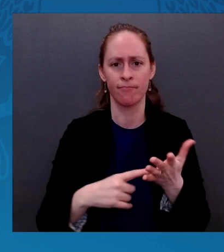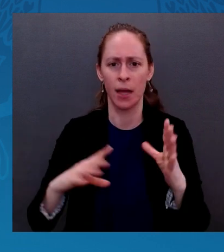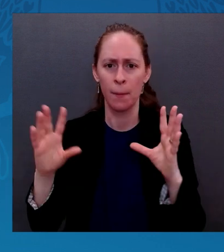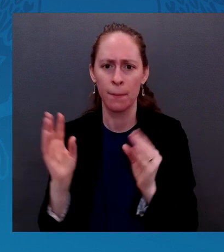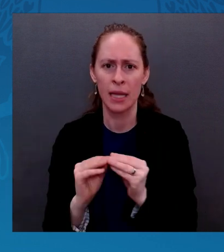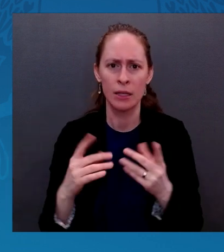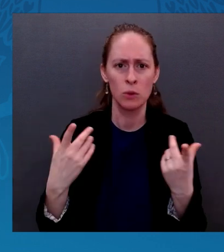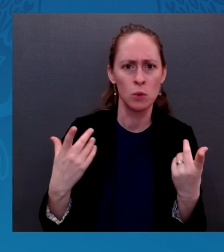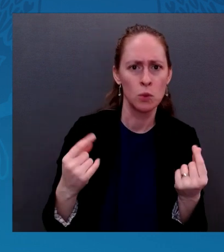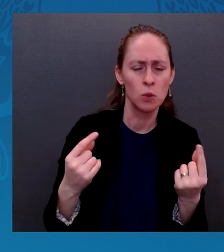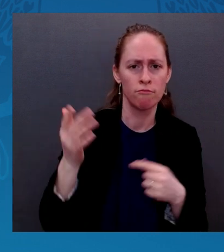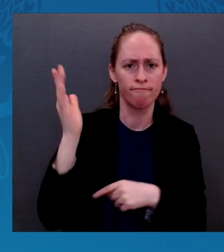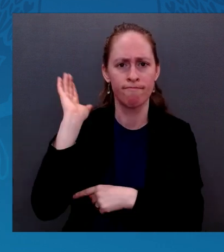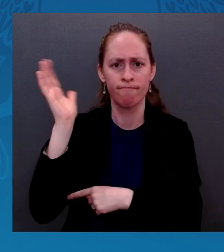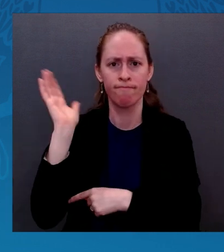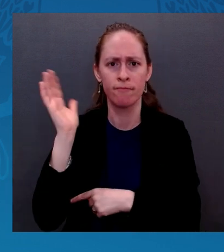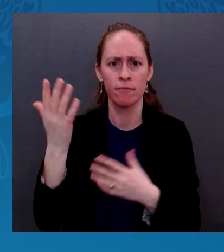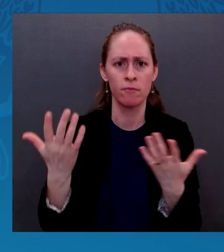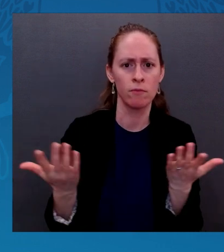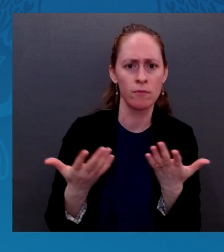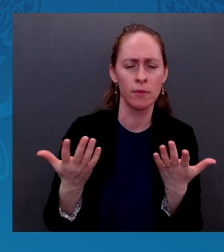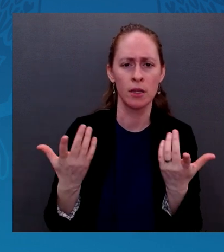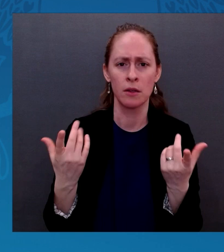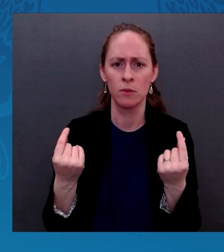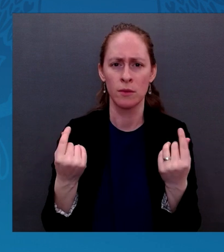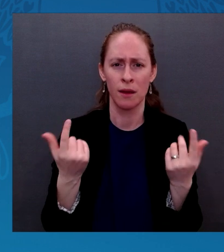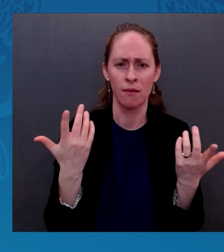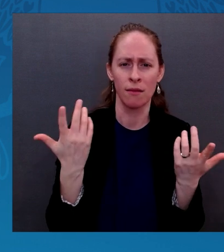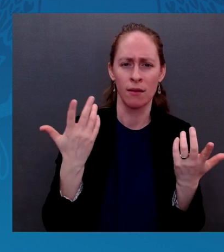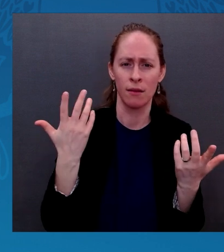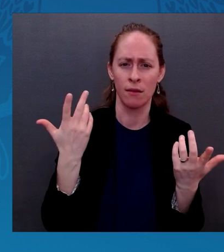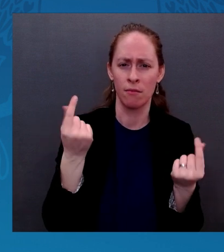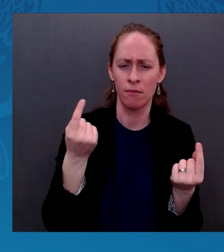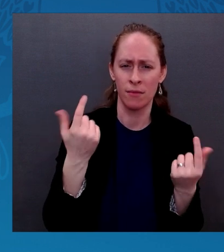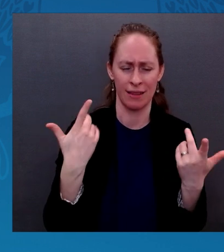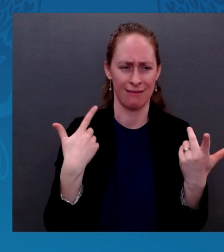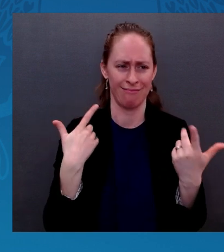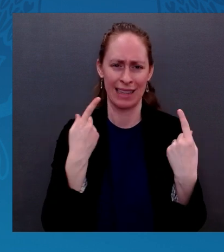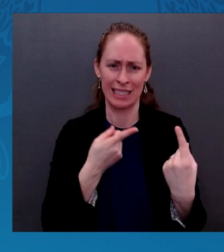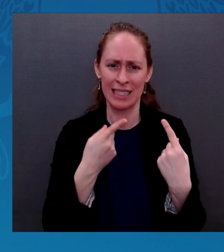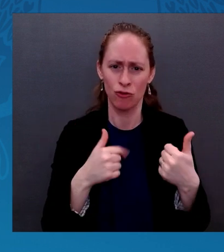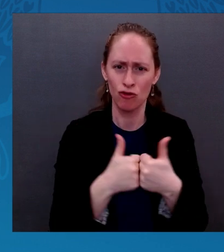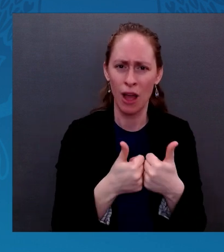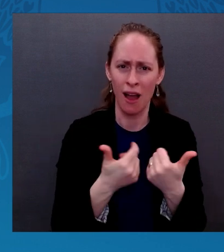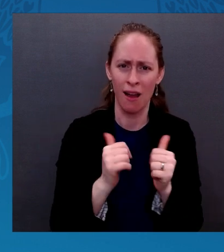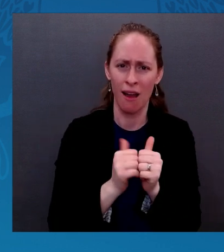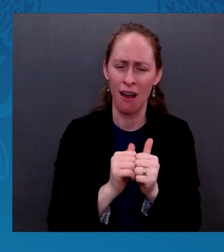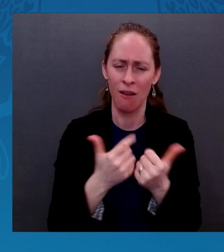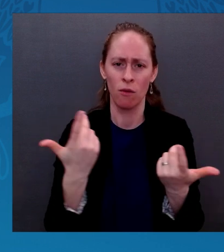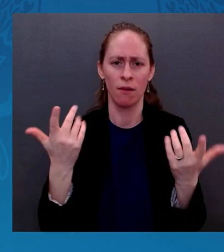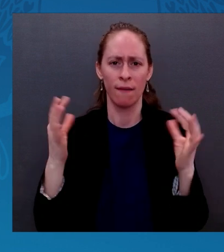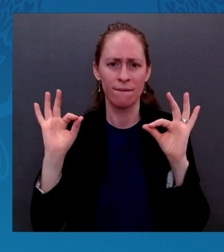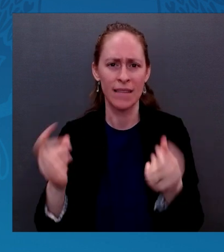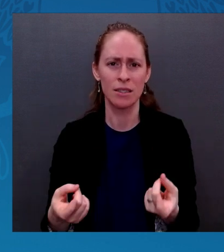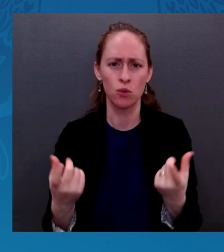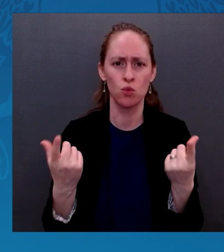It was very I mean, they stood for hours, abating any questions and concerns we had.